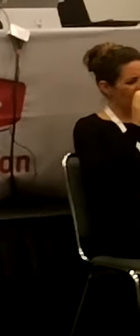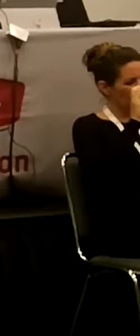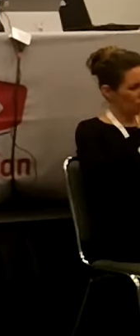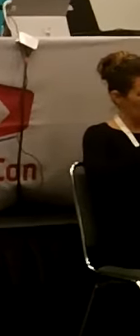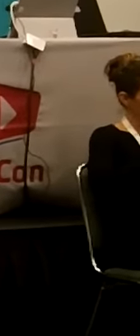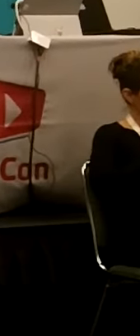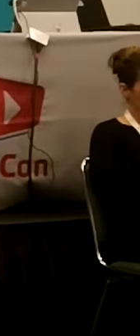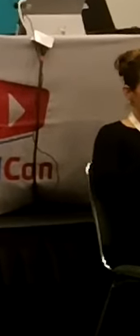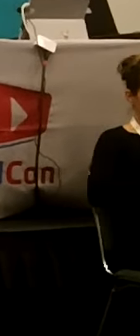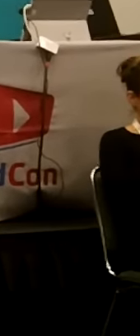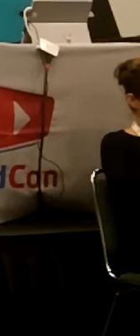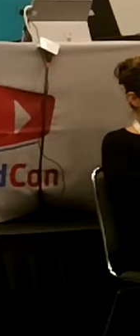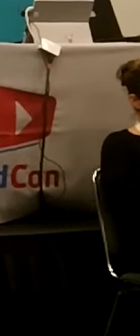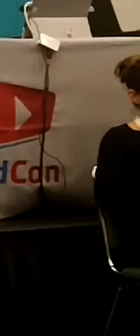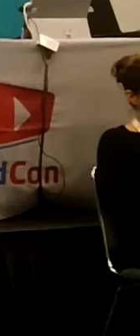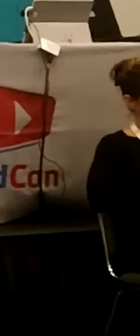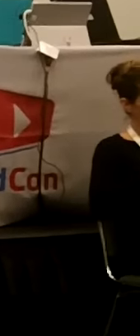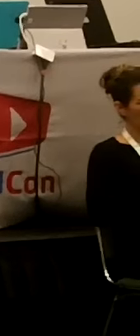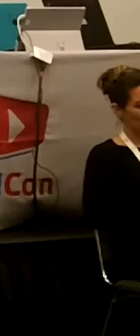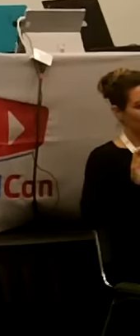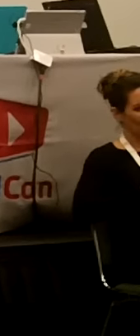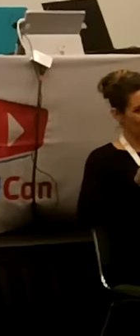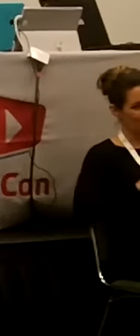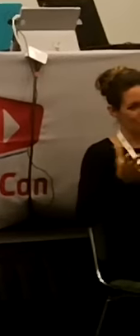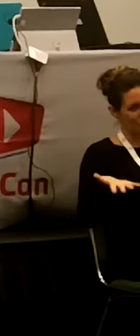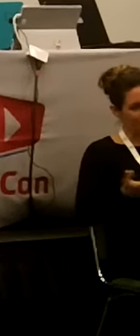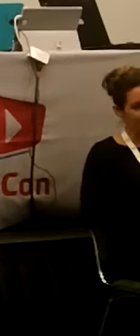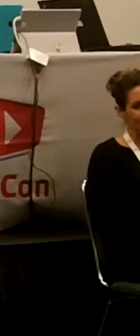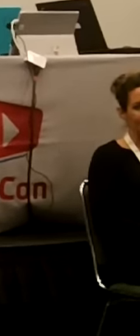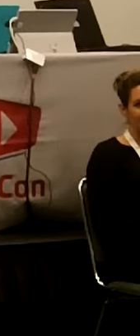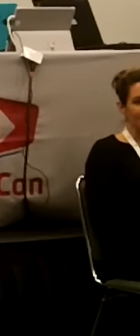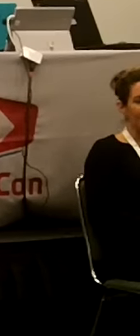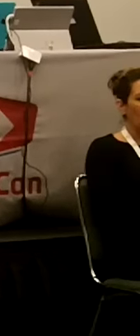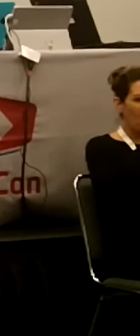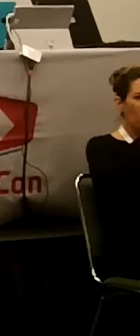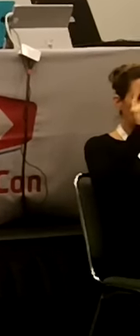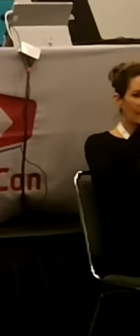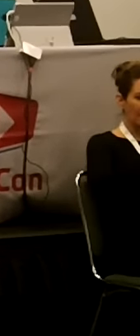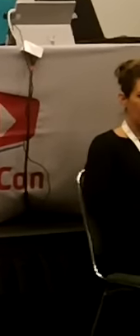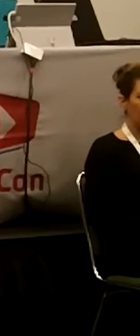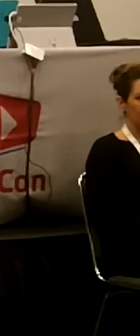I do most of my work on the computer, so... I'll look later, and then,